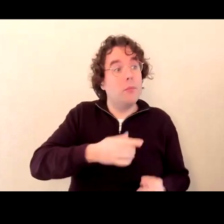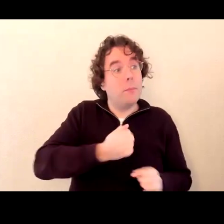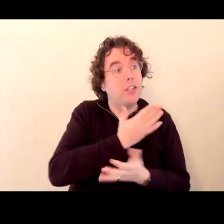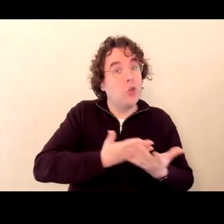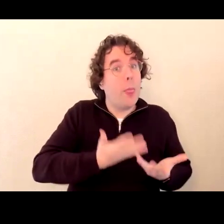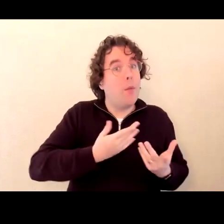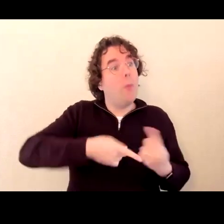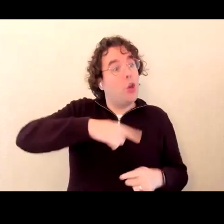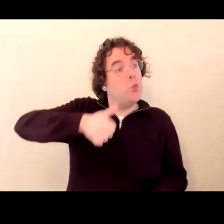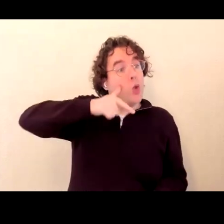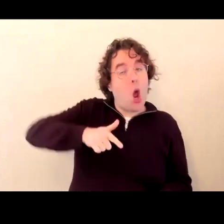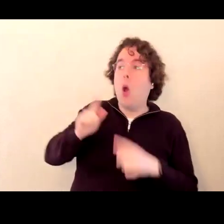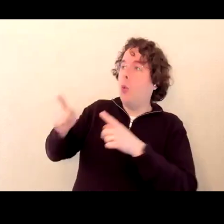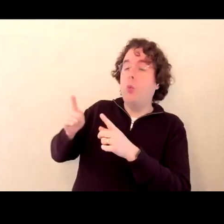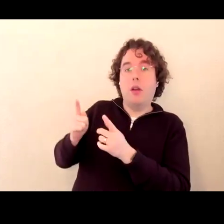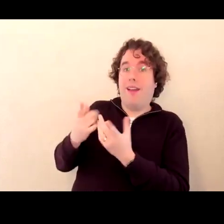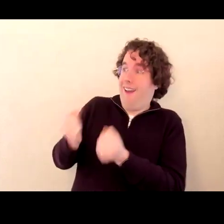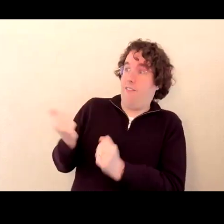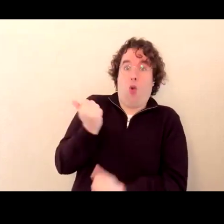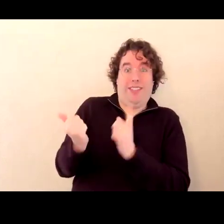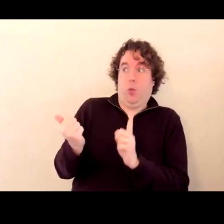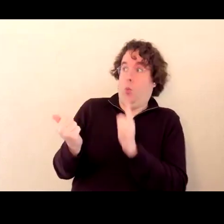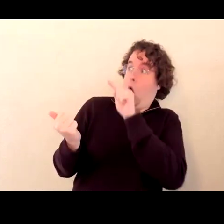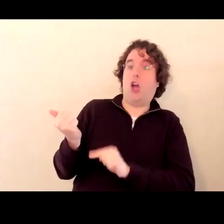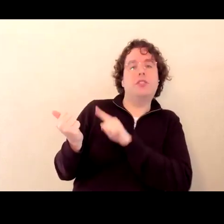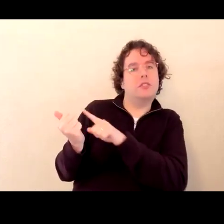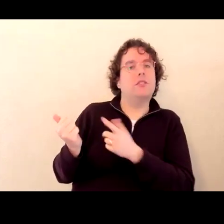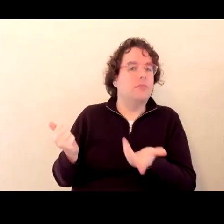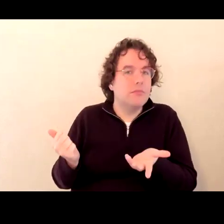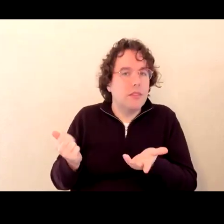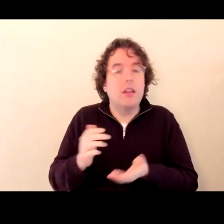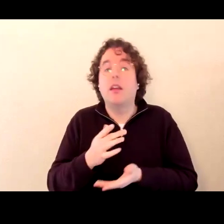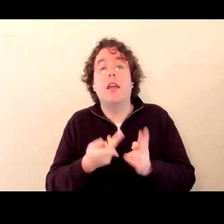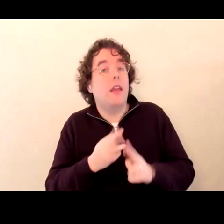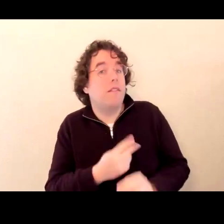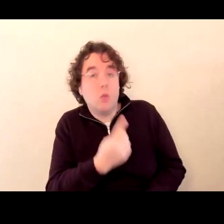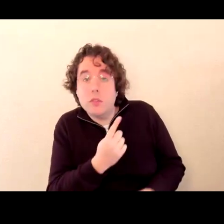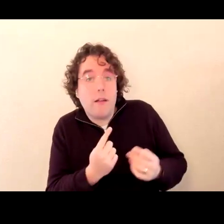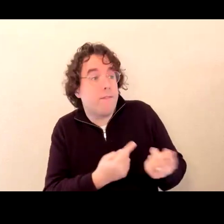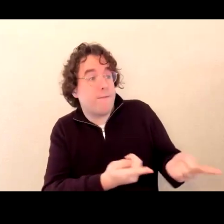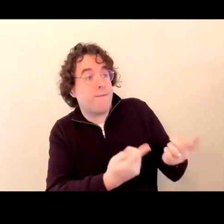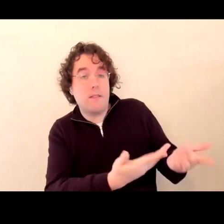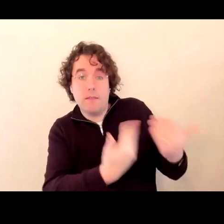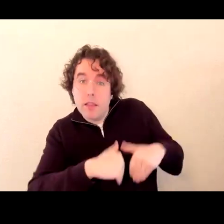can utilize it. And if you are attending as someone from a university who supports disabled students, we hope that today's session